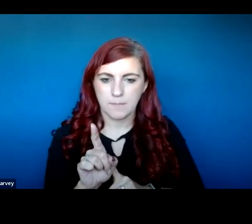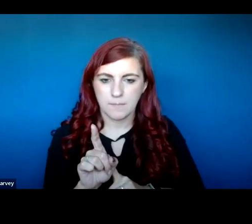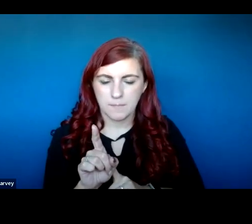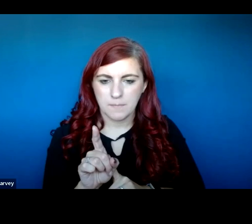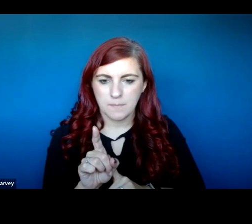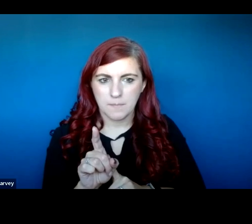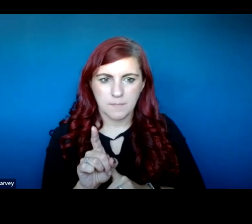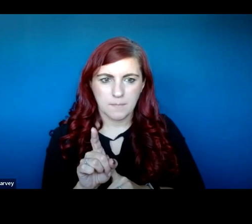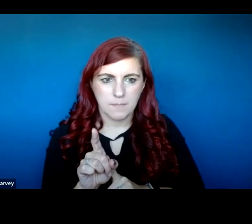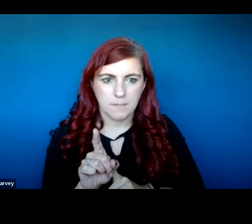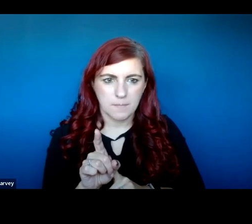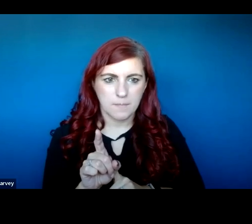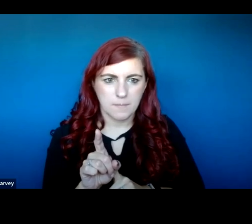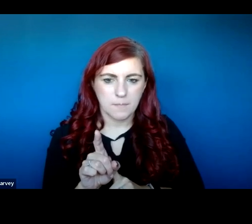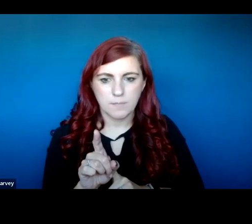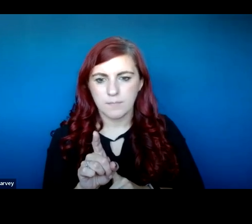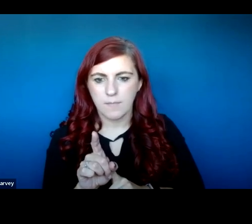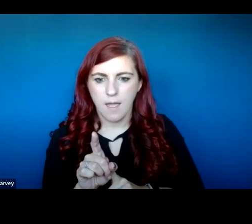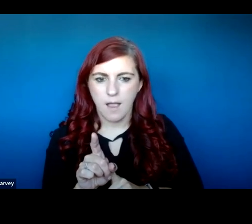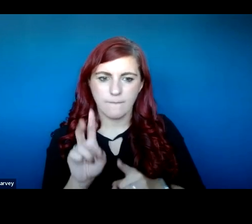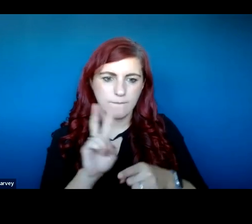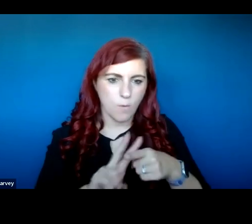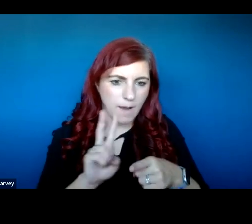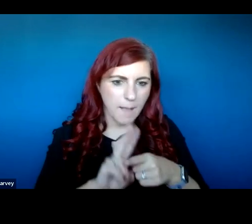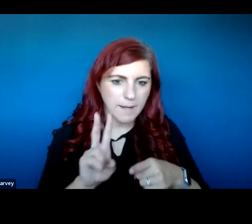like remembering about the complicated orders.